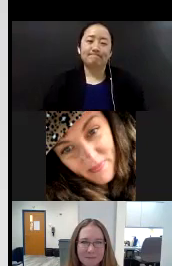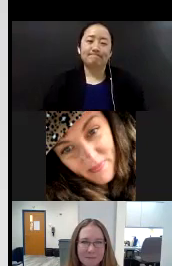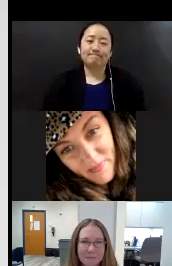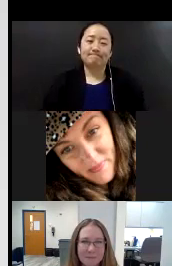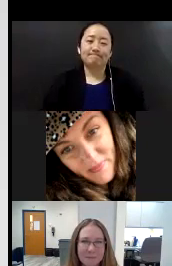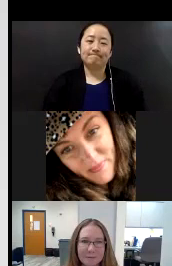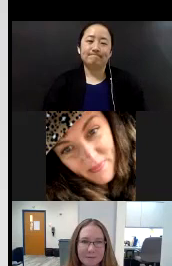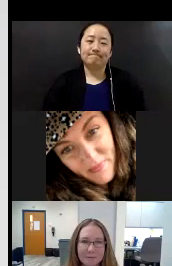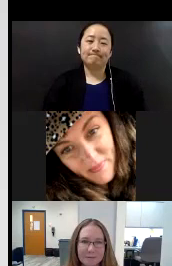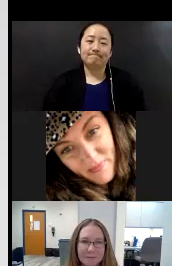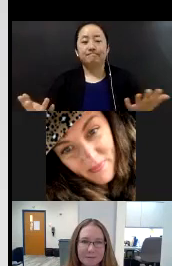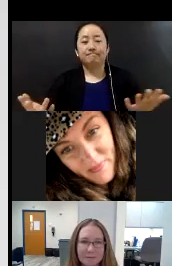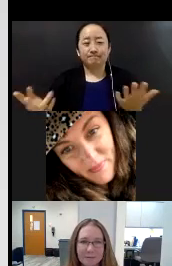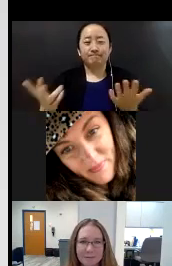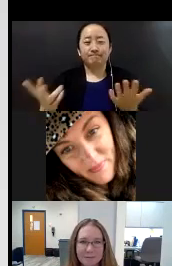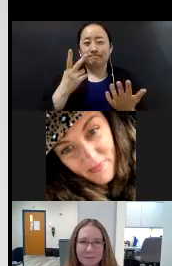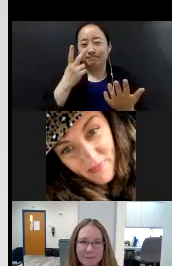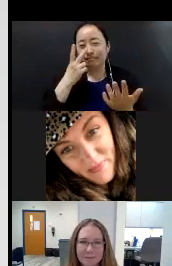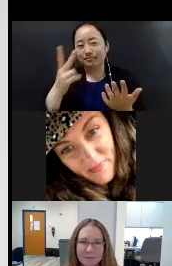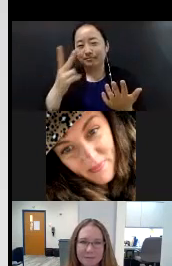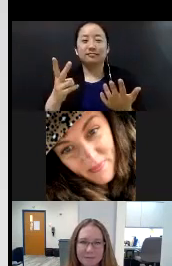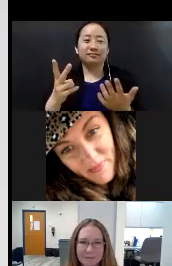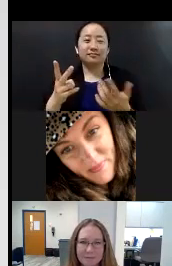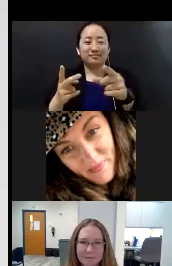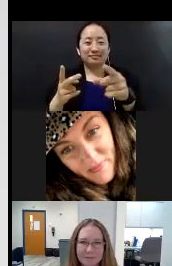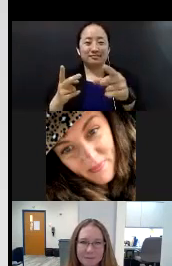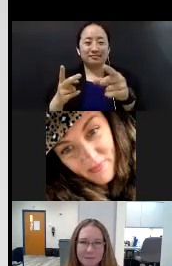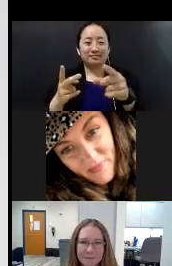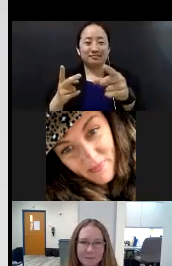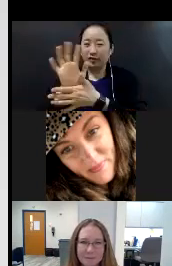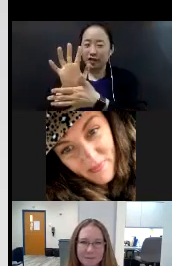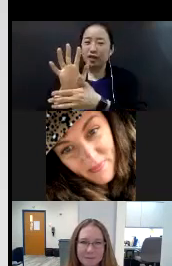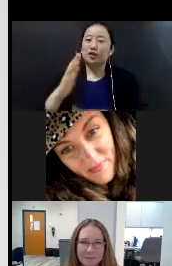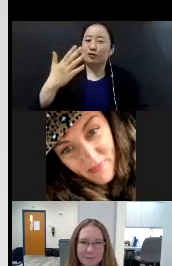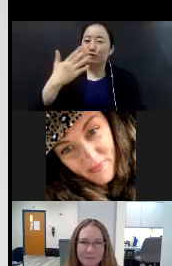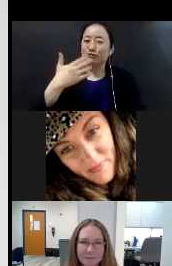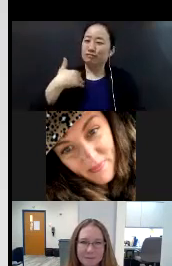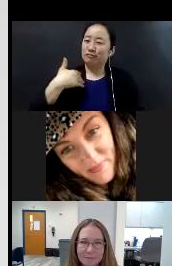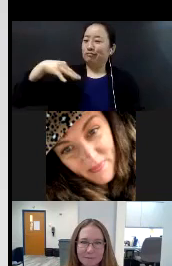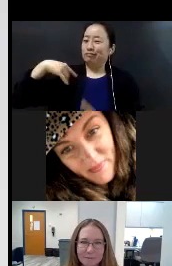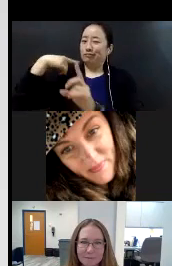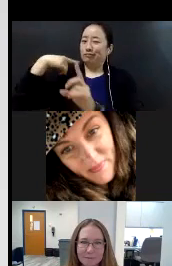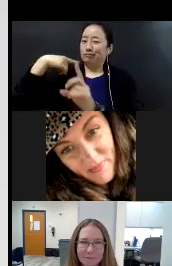SO, WE CAN KIND OF SEE WHERE THAT VIDEO FEED WAS BENEFICIAL COMPARED TO PICTURES THAT WE WOULD GET LIKE THIS WHERE IT WOULD JUST BE A DOOR OR